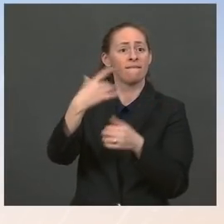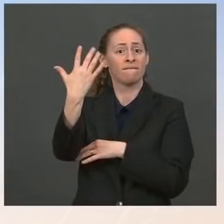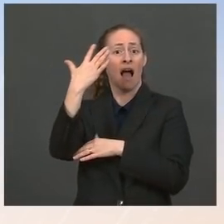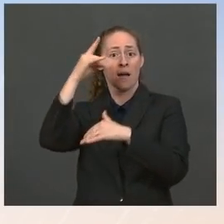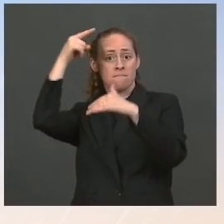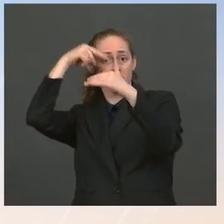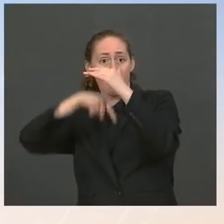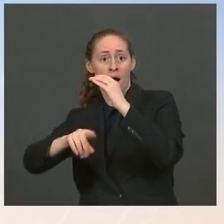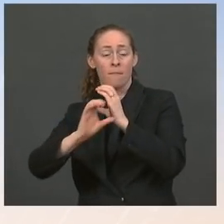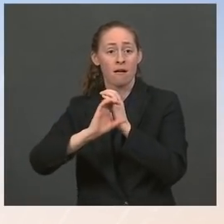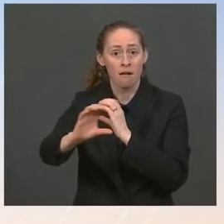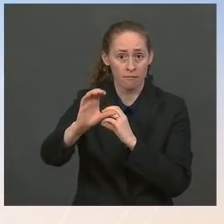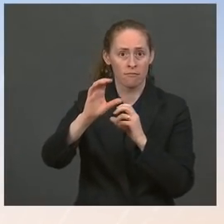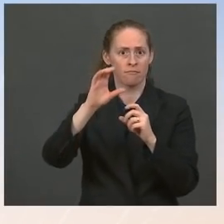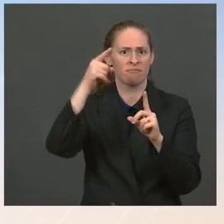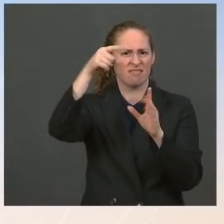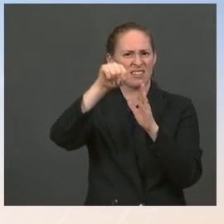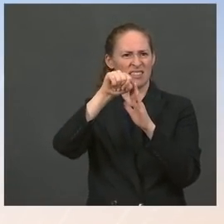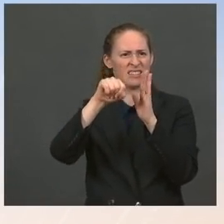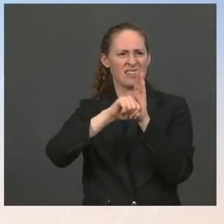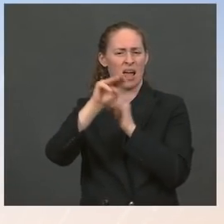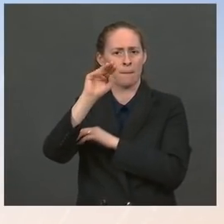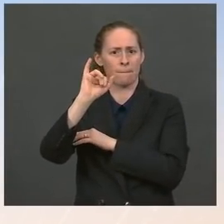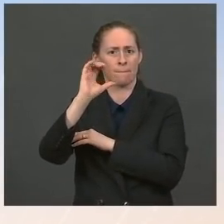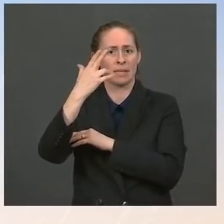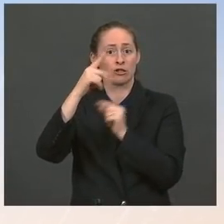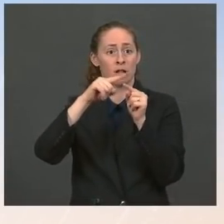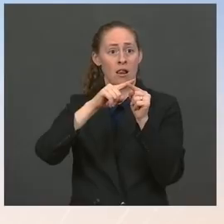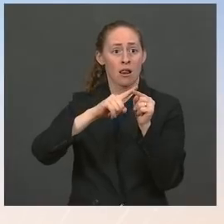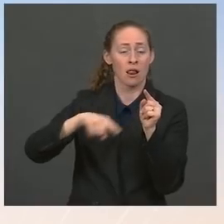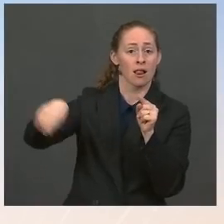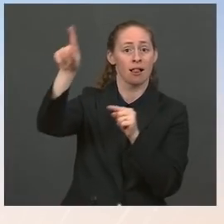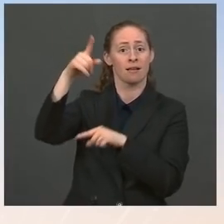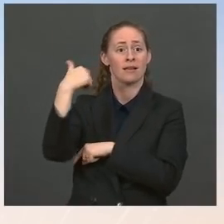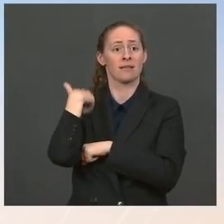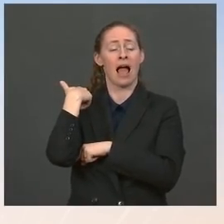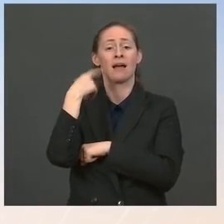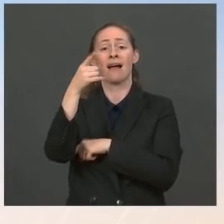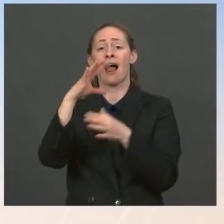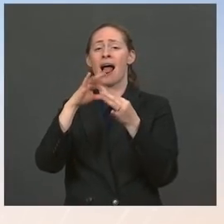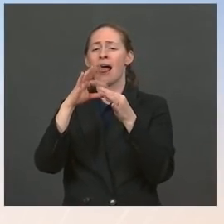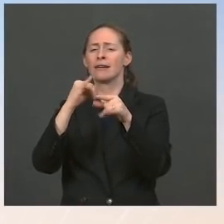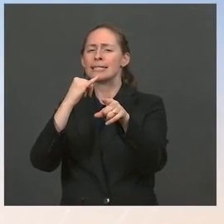So, again, I would -- it is inaccurate what you just stated, but -- The Press: What's inaccurate? Ms. Jean-Pierre: The reporting.